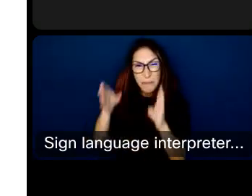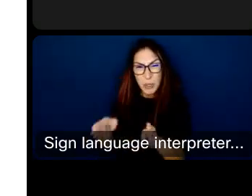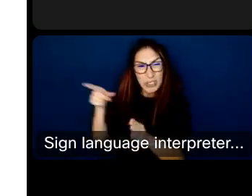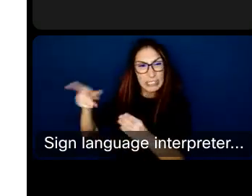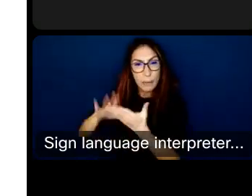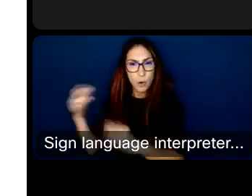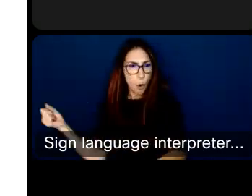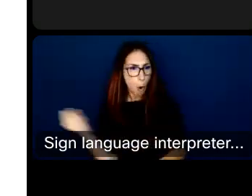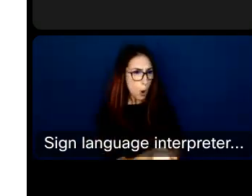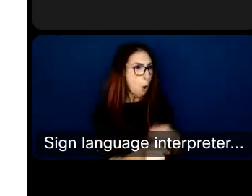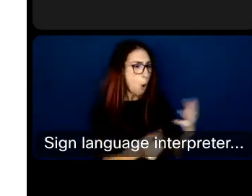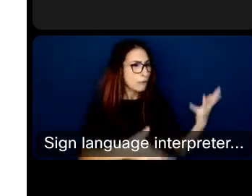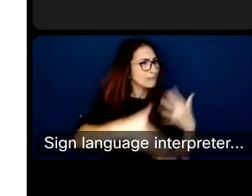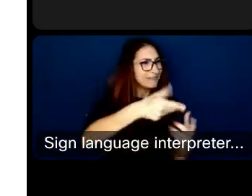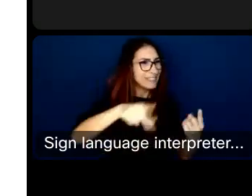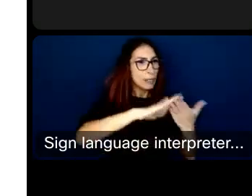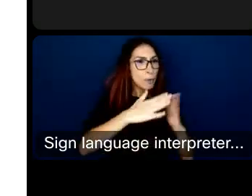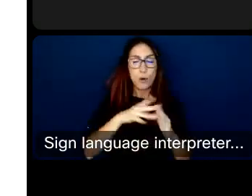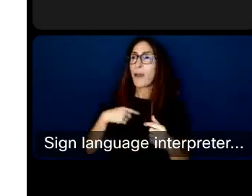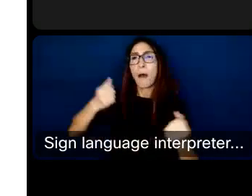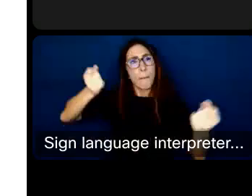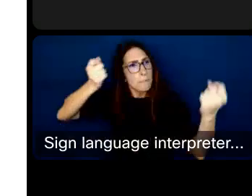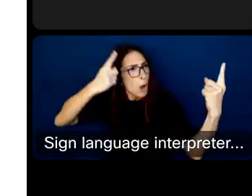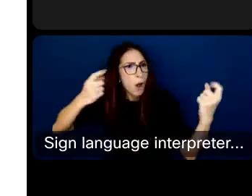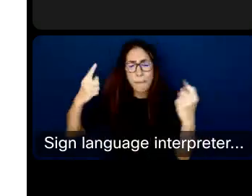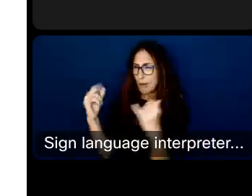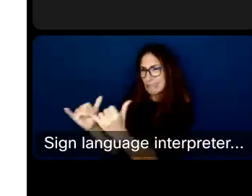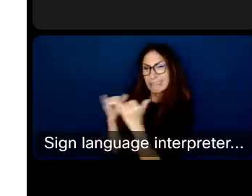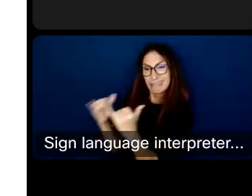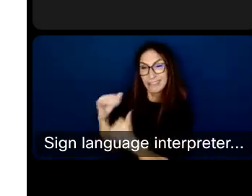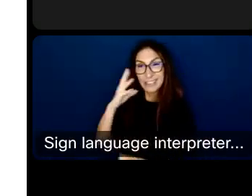person's going through. So, finding ways to hire and include